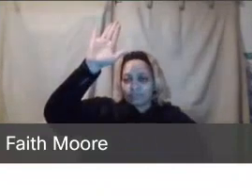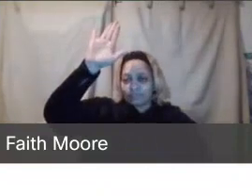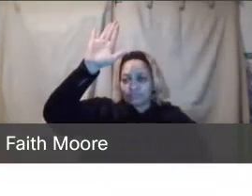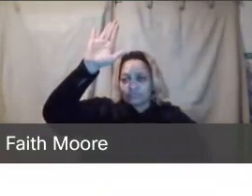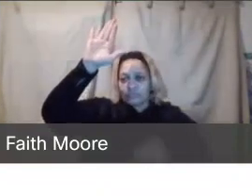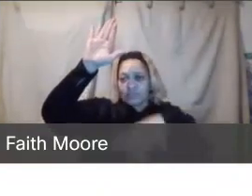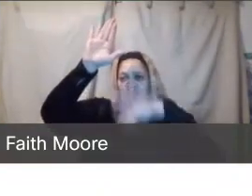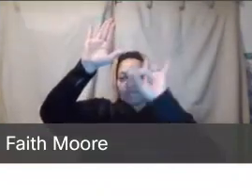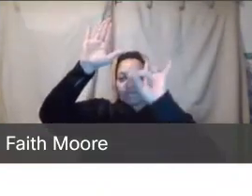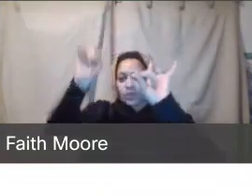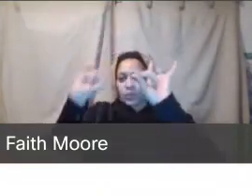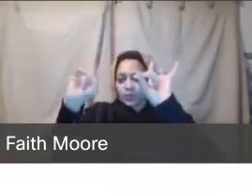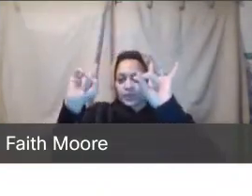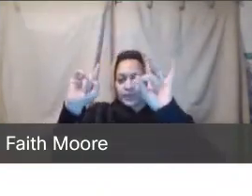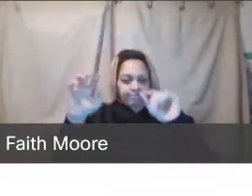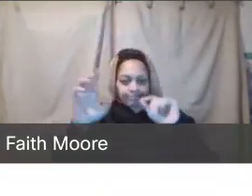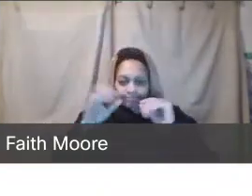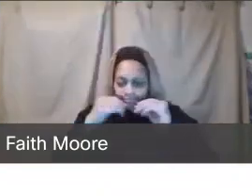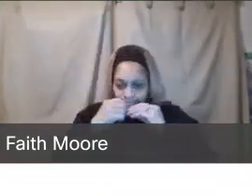I sir.